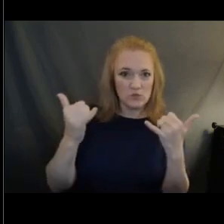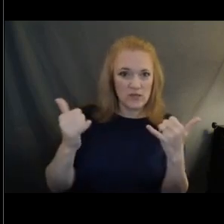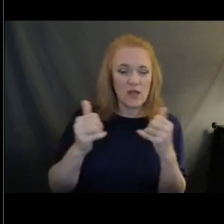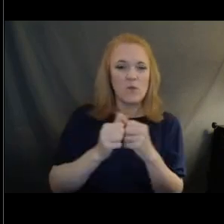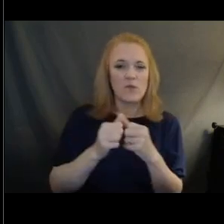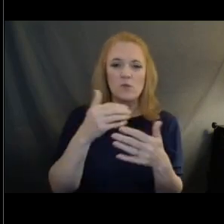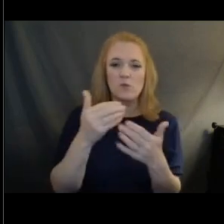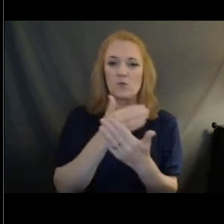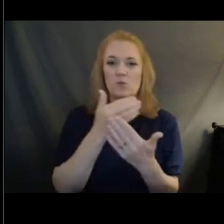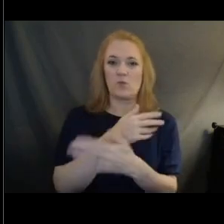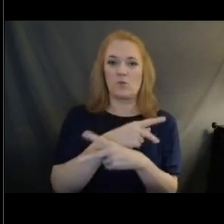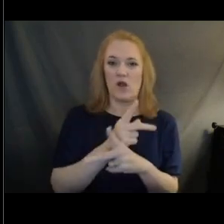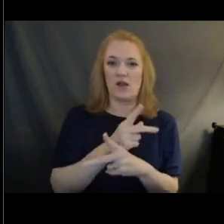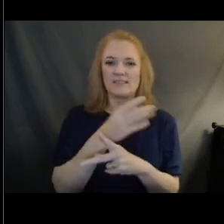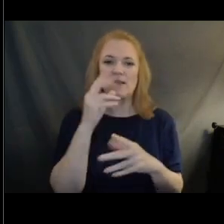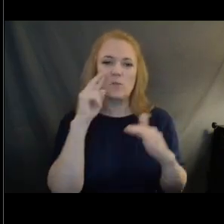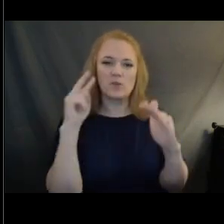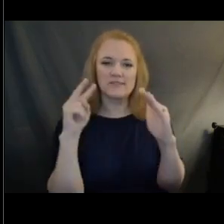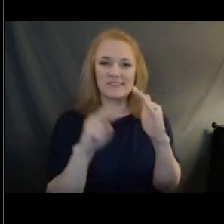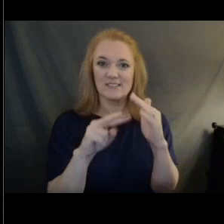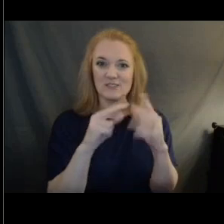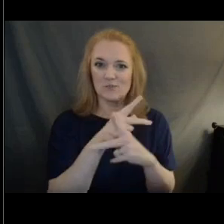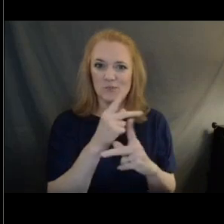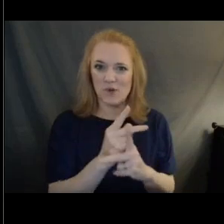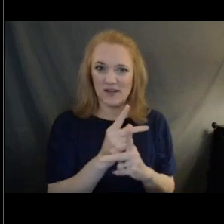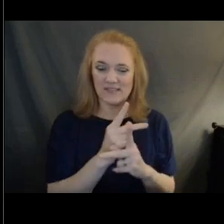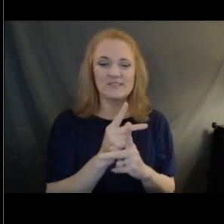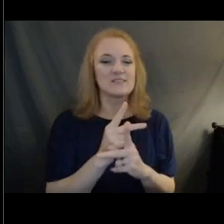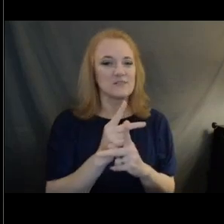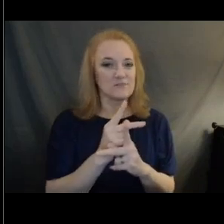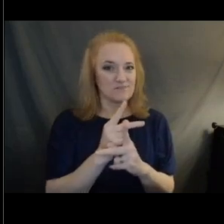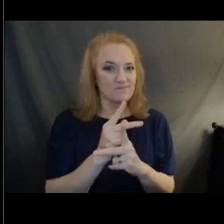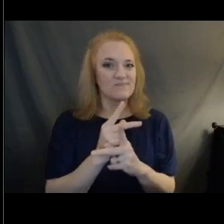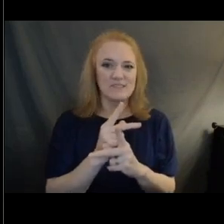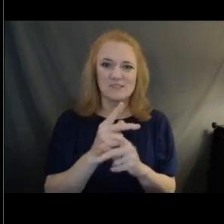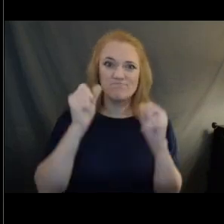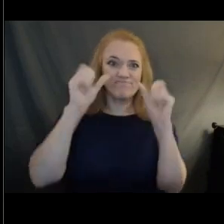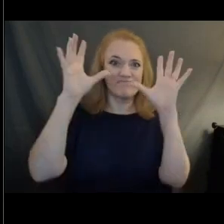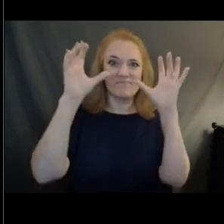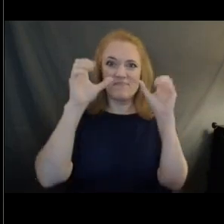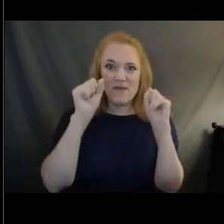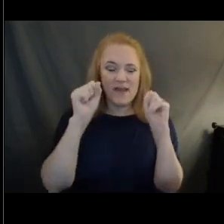Climate Prediction Center's products and so forth, so it's just amazing to be able to open this thing